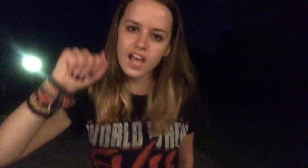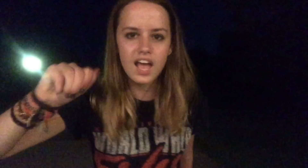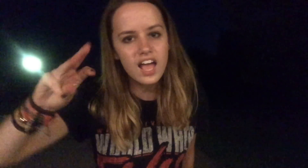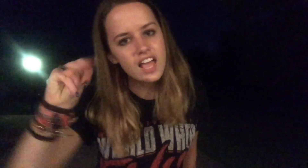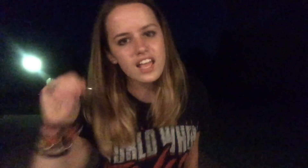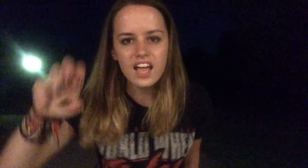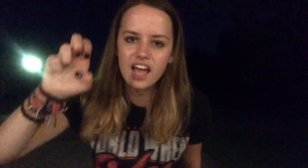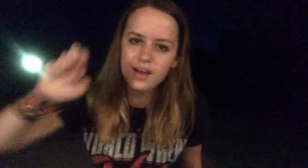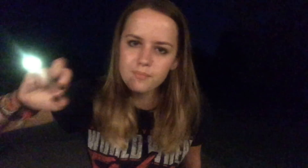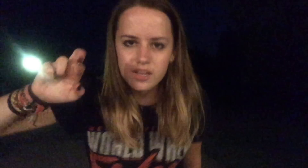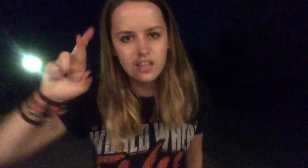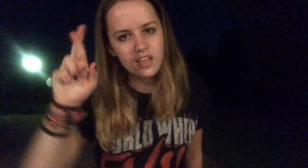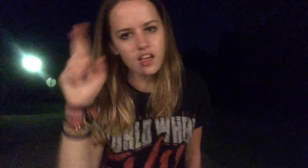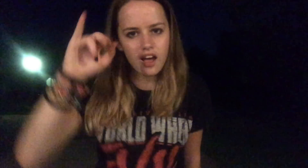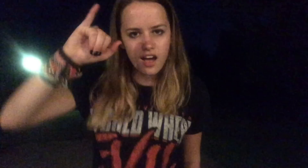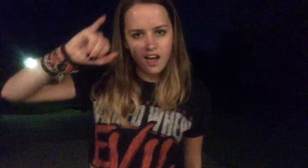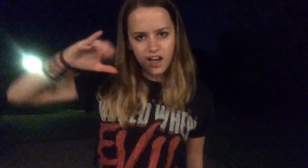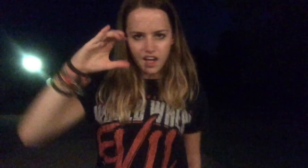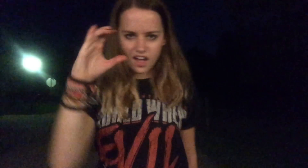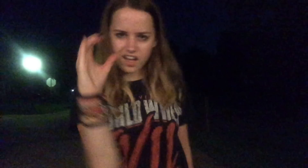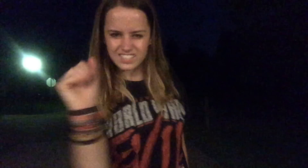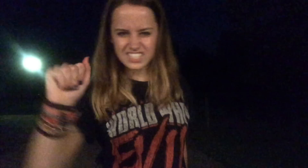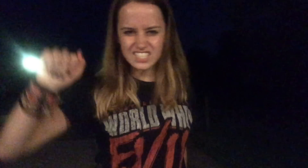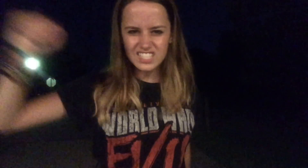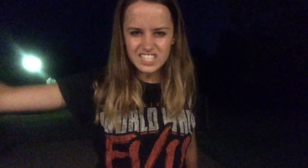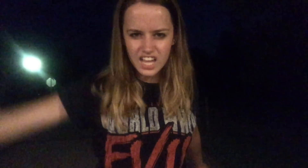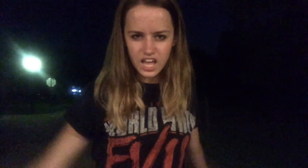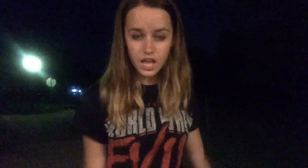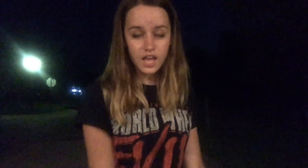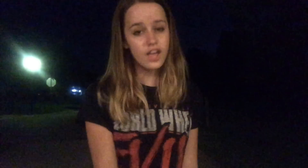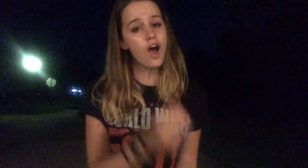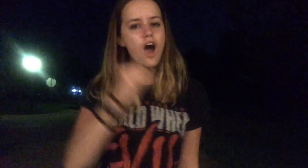A-M-E-R-I-C-A